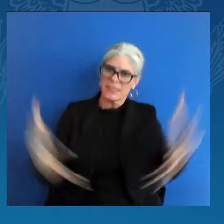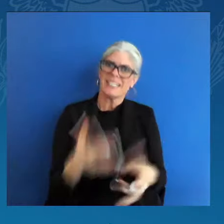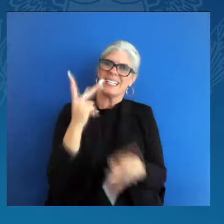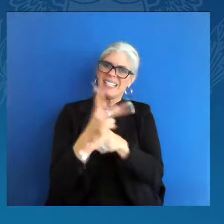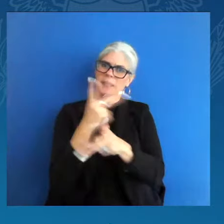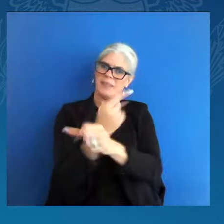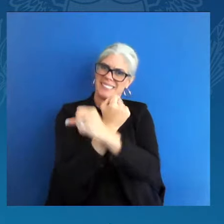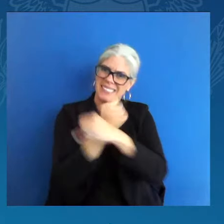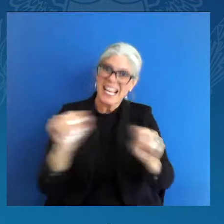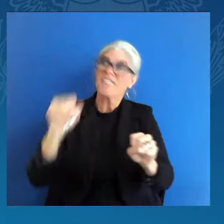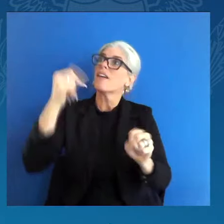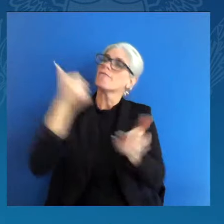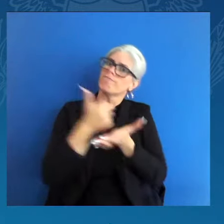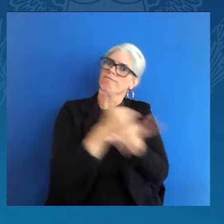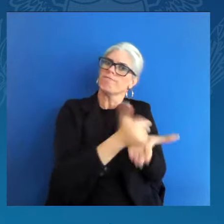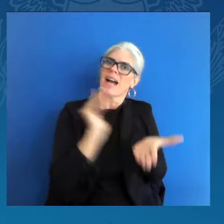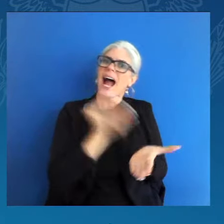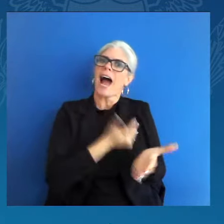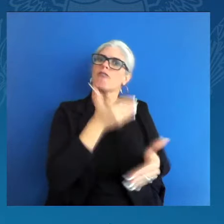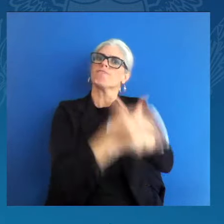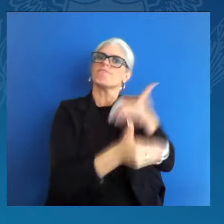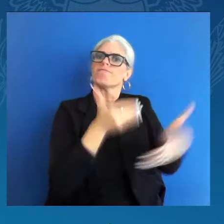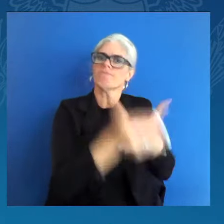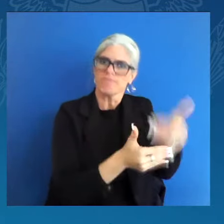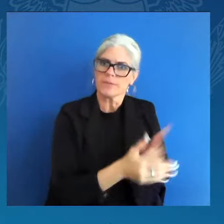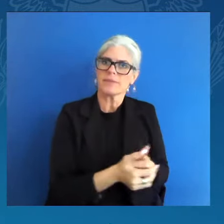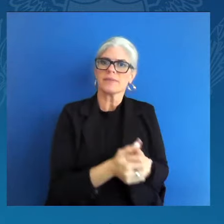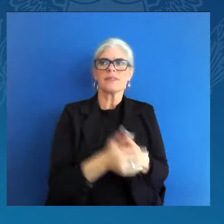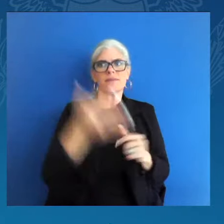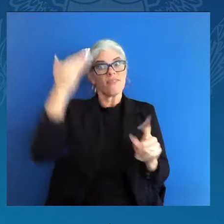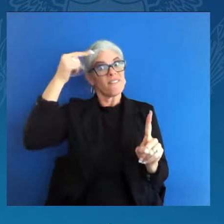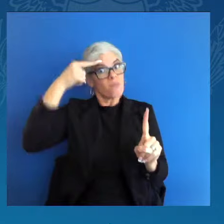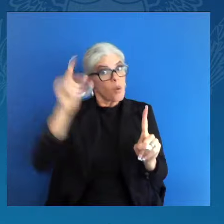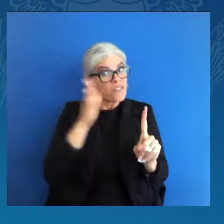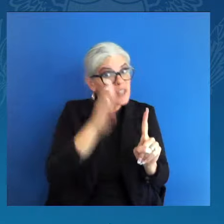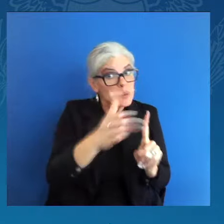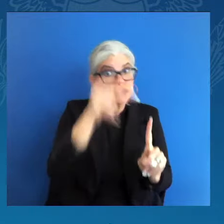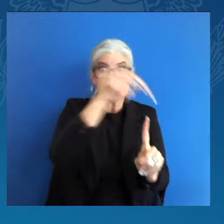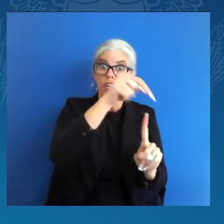How fitting that we had this meeting today on the fourth birthday of the Space Force.